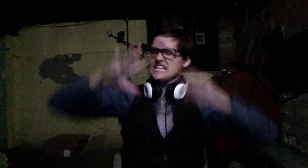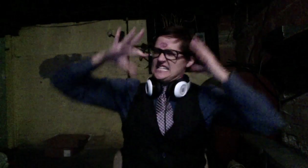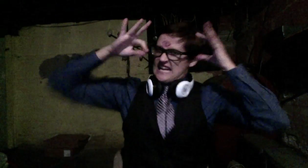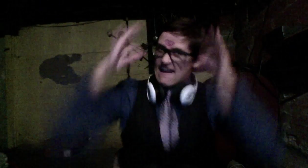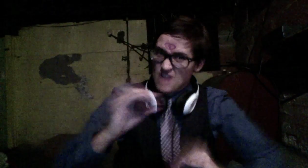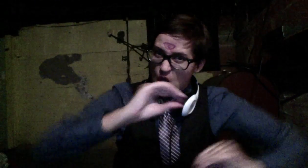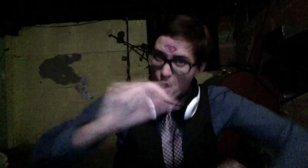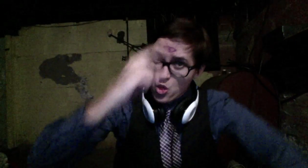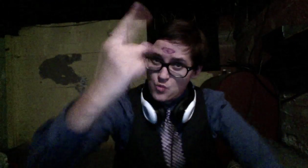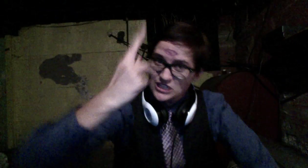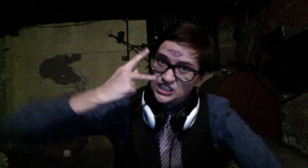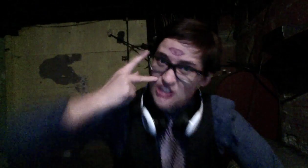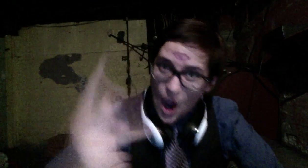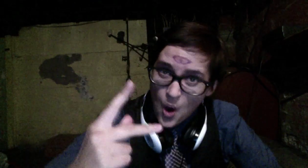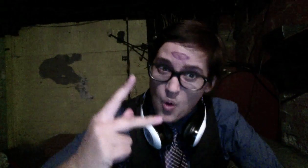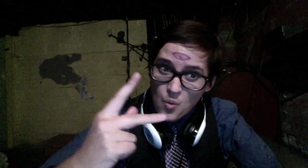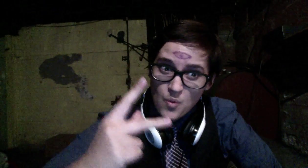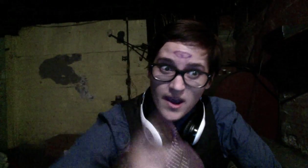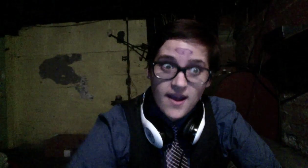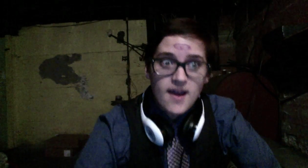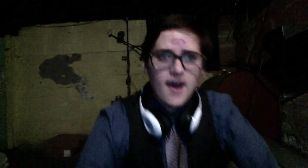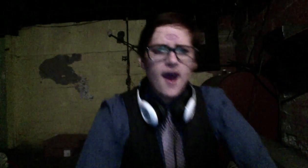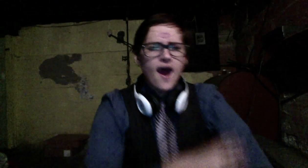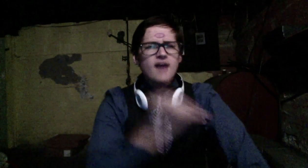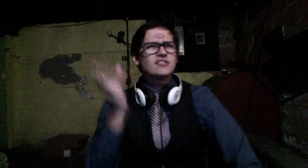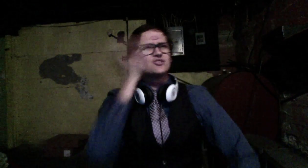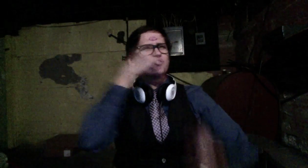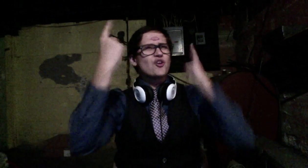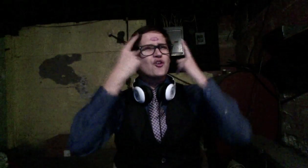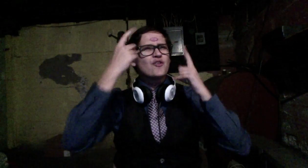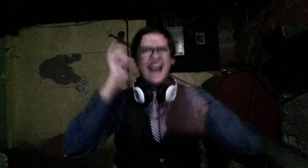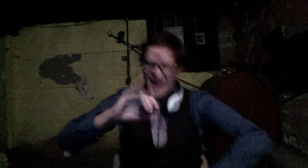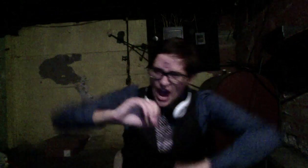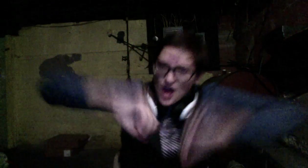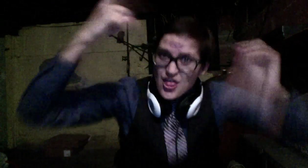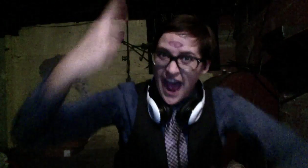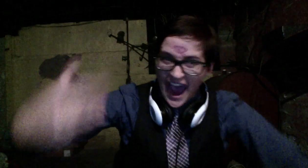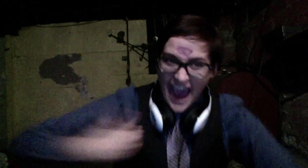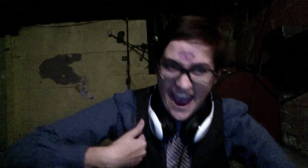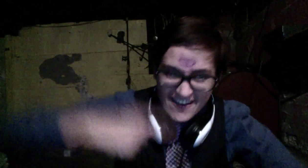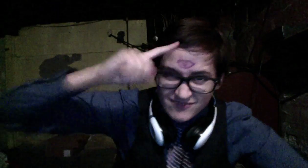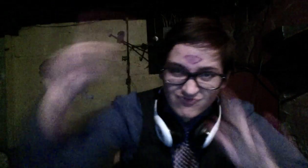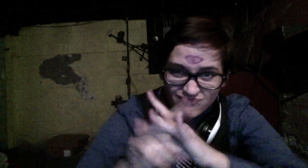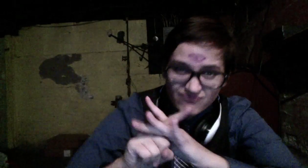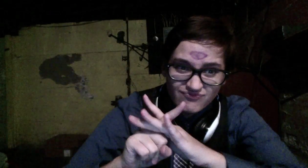DECIDEDLY NO ONE SEE AND STRANGE THOUGHT THAT NO ONE HAVE POP-IN-MIND